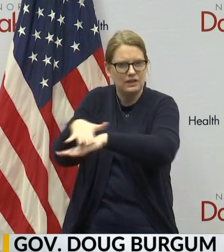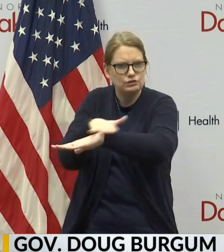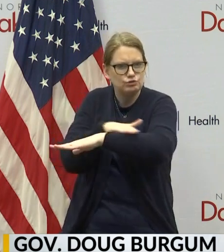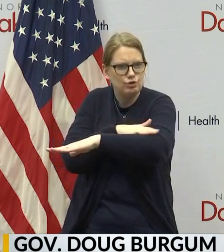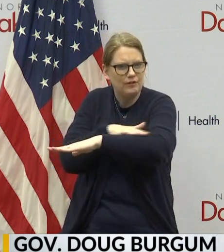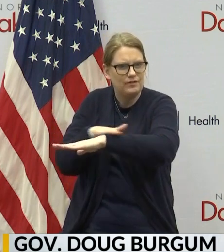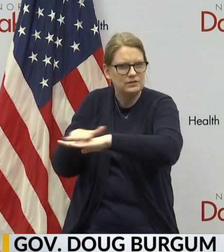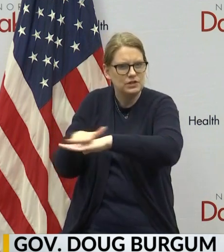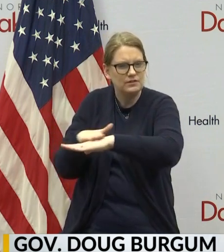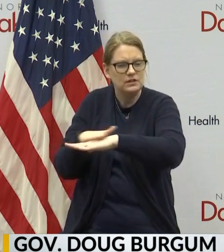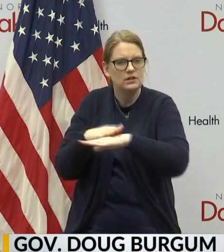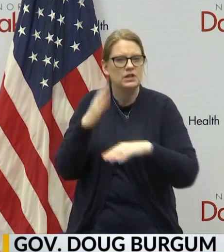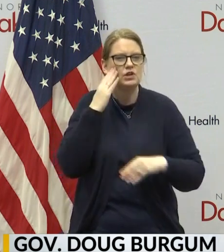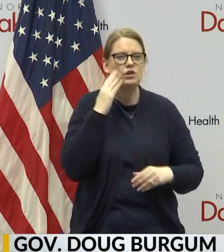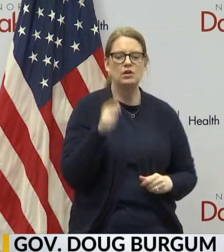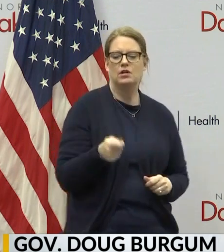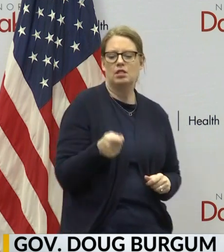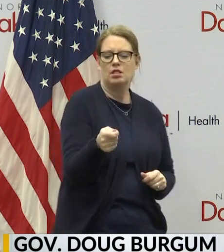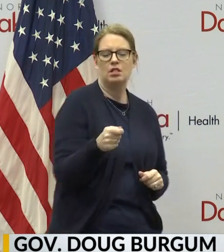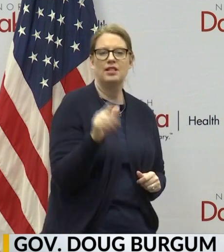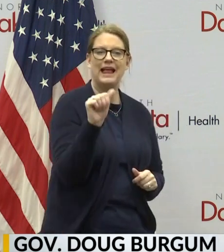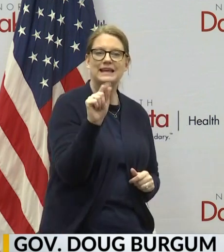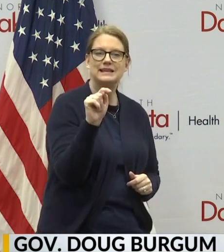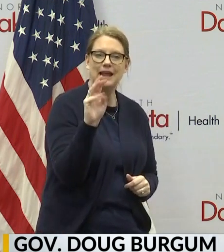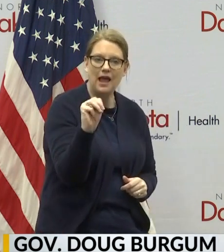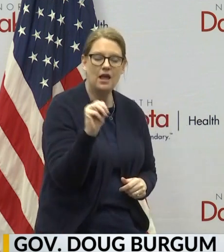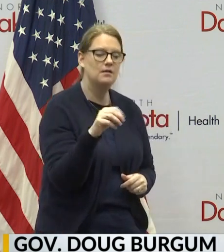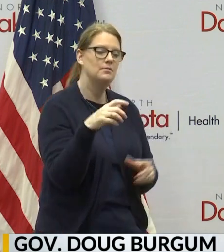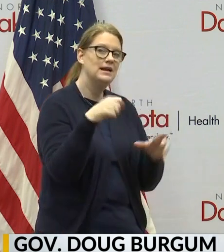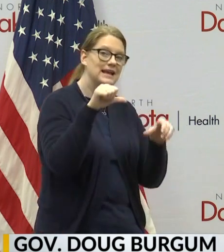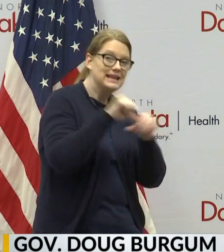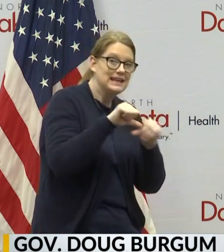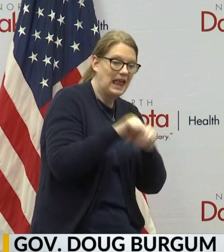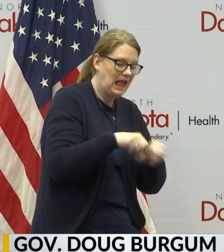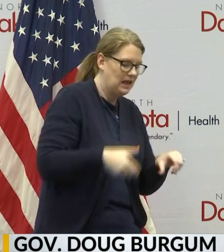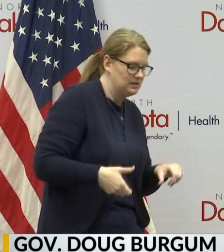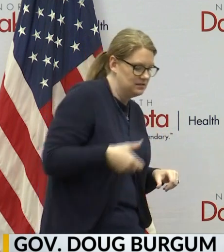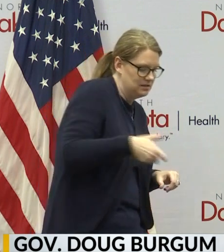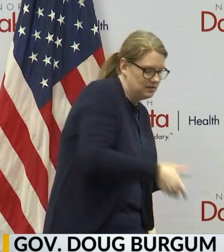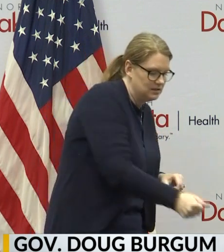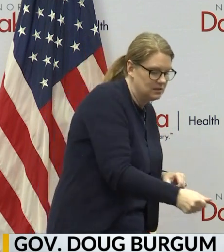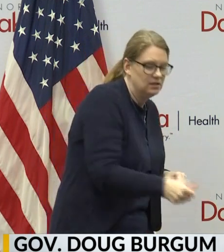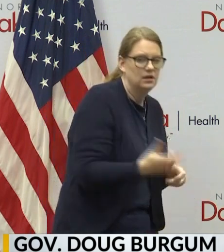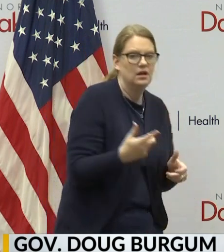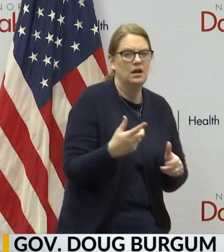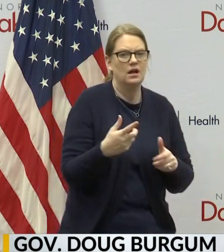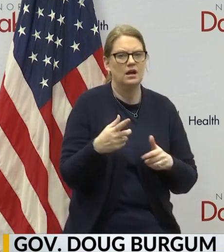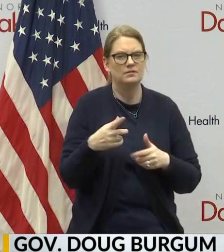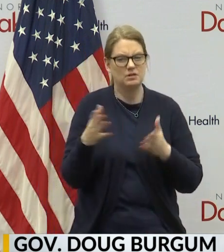VERY SIMPLE, YOU KNOW, WASH YOUR HANDS, USING HAND SANITIZER AND WE KNOW THIS CAN BE TRANSFERRED AND LEFT ON SURFACES, SO IF